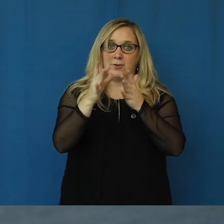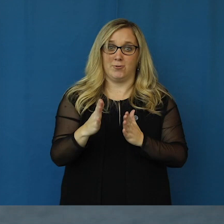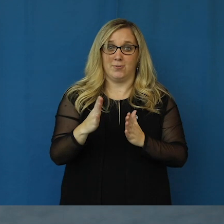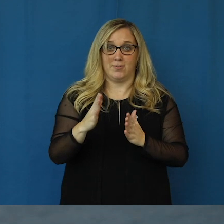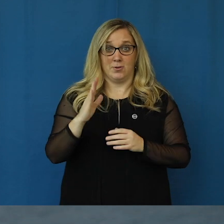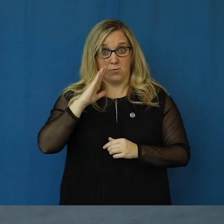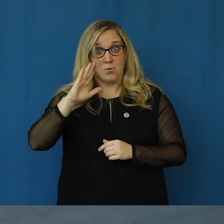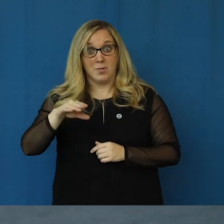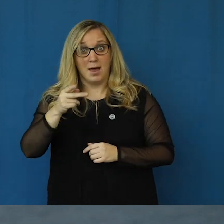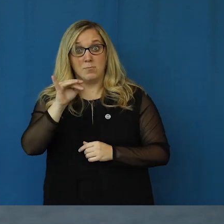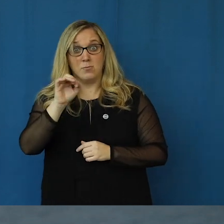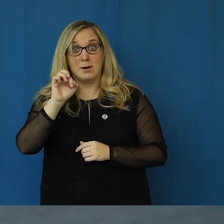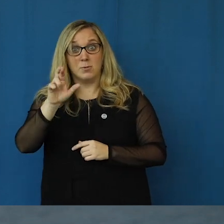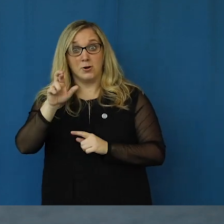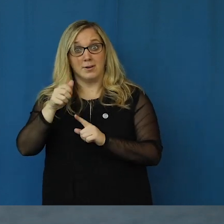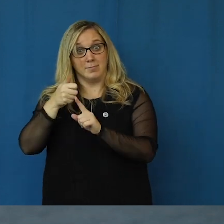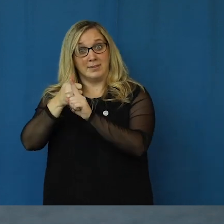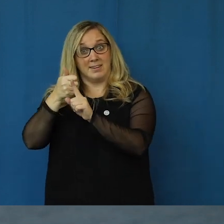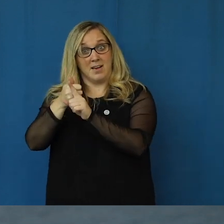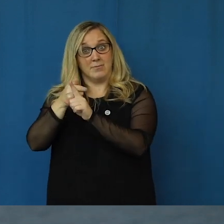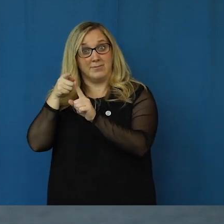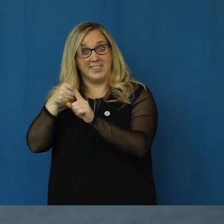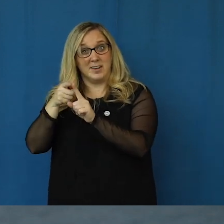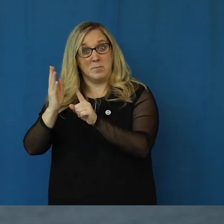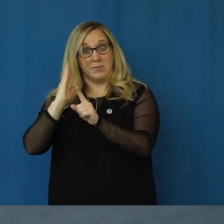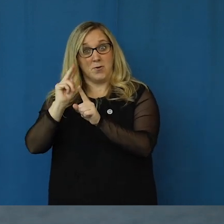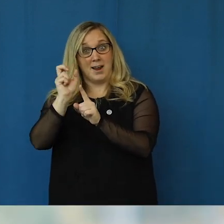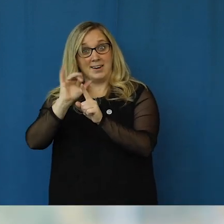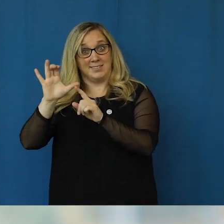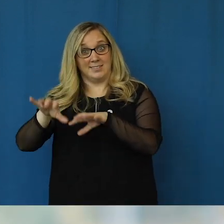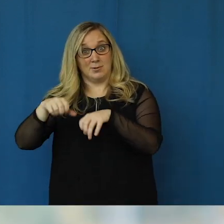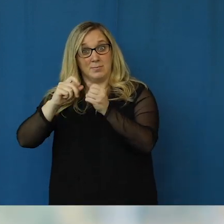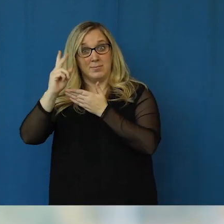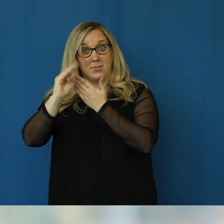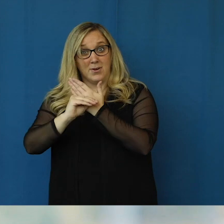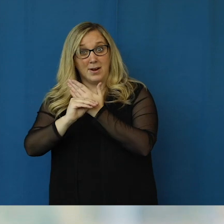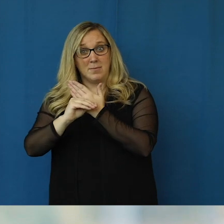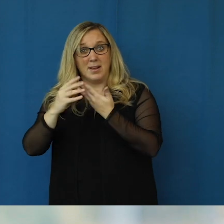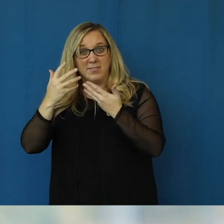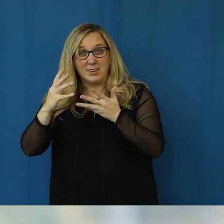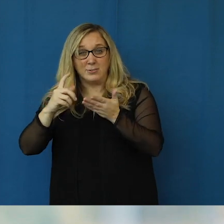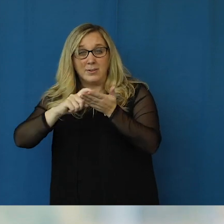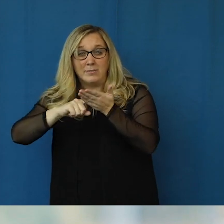he was an appliance repair man, and now he's the Premier of the province. If that isn't some motivation, I’m not sure what is